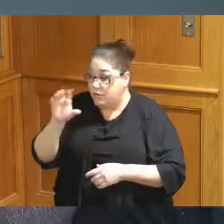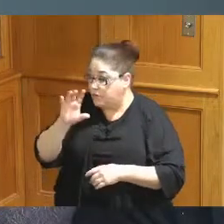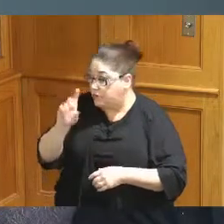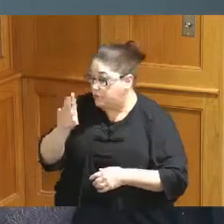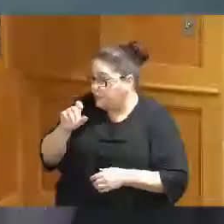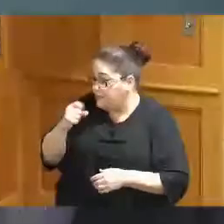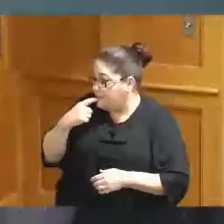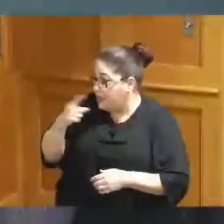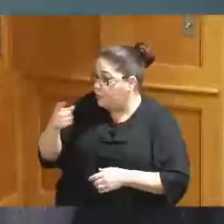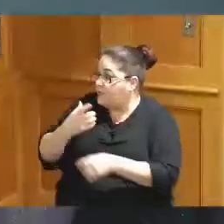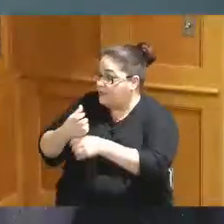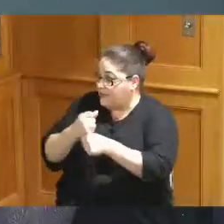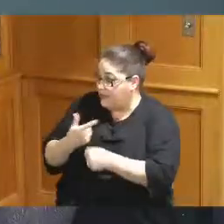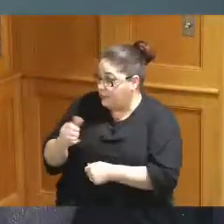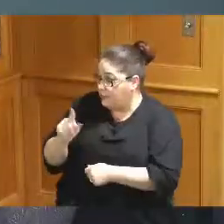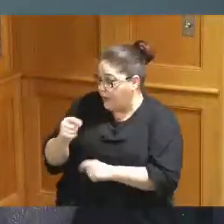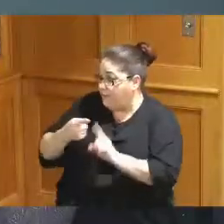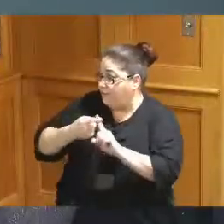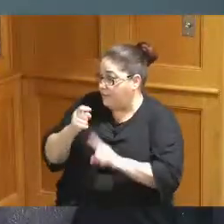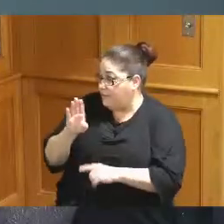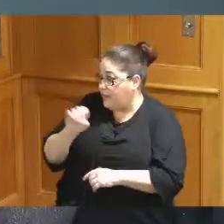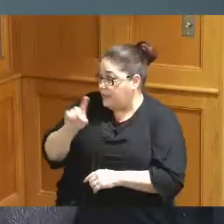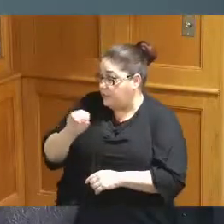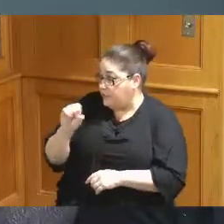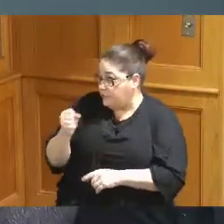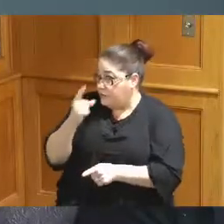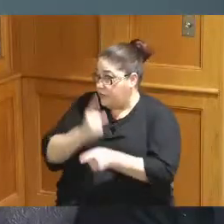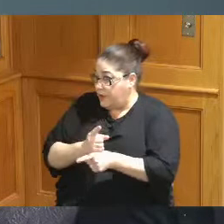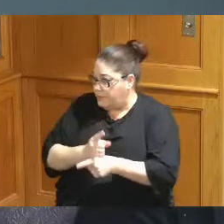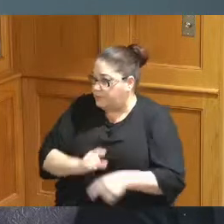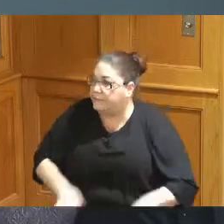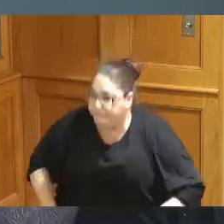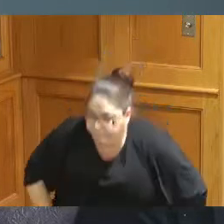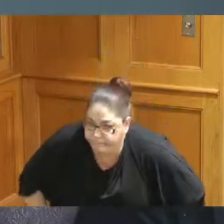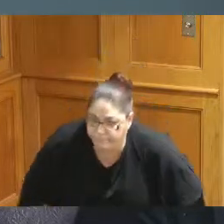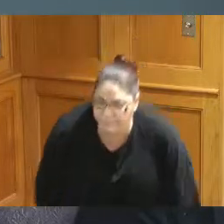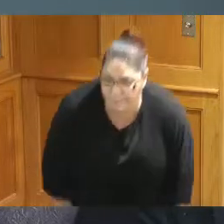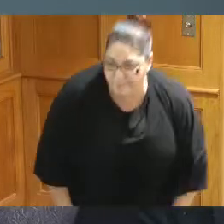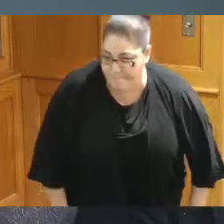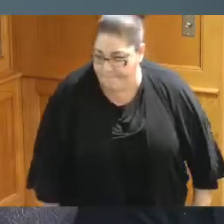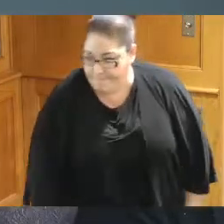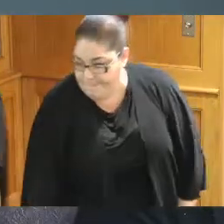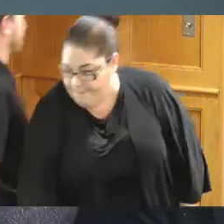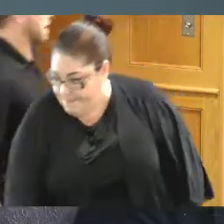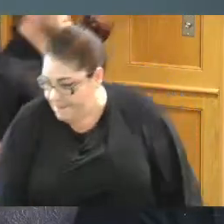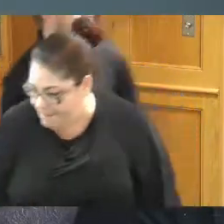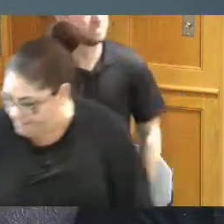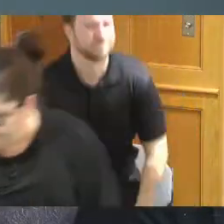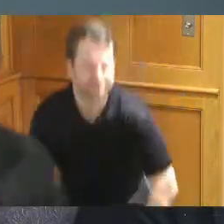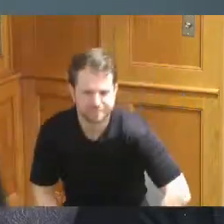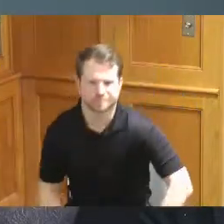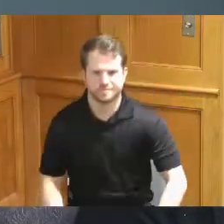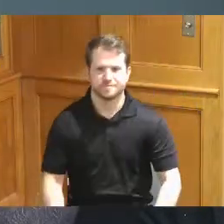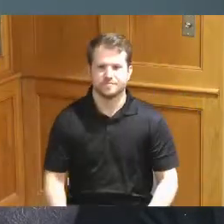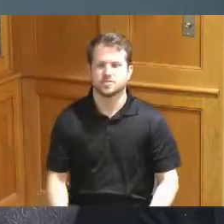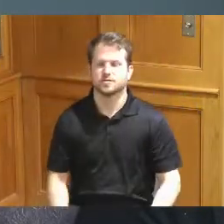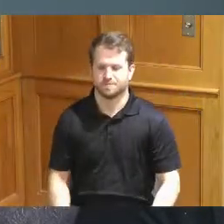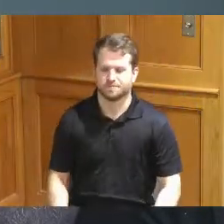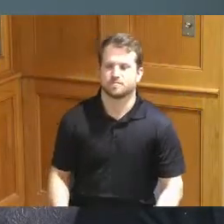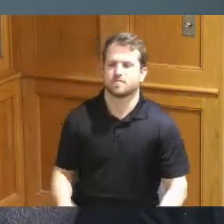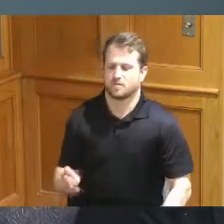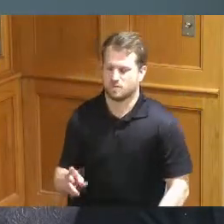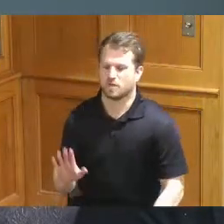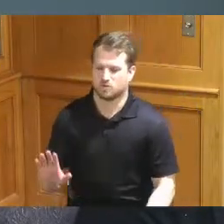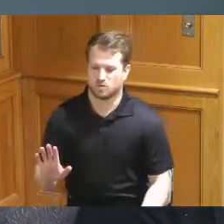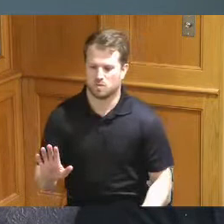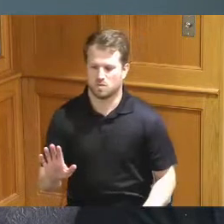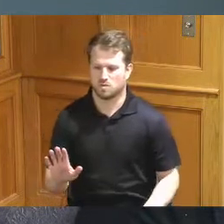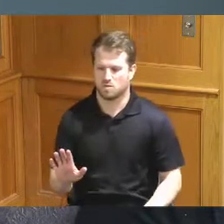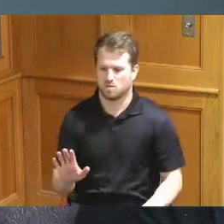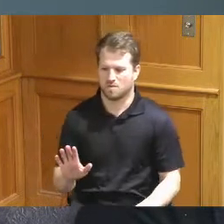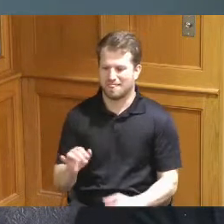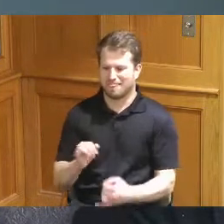that's what I wanted to clarify and so I guess lastly maybe next to last